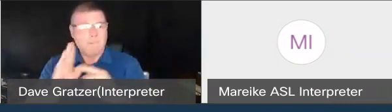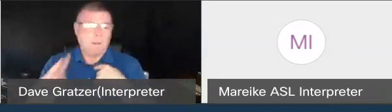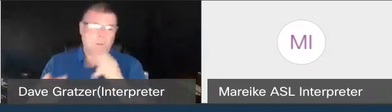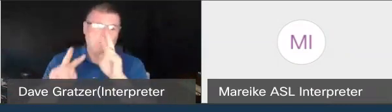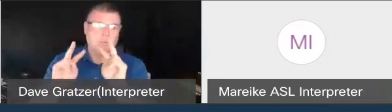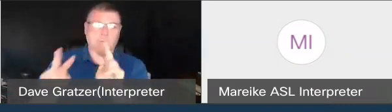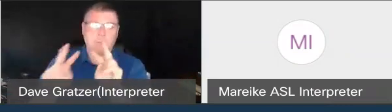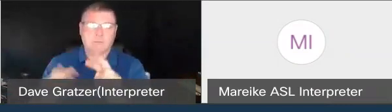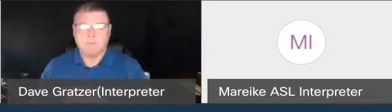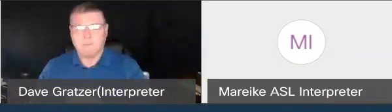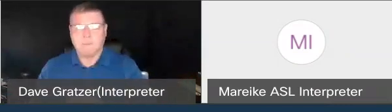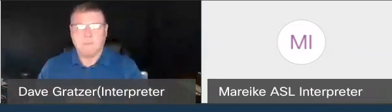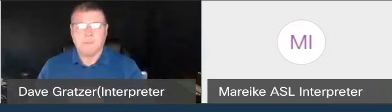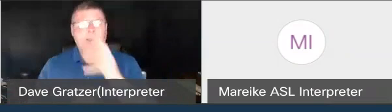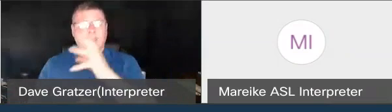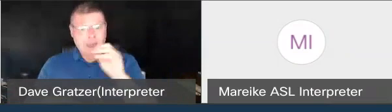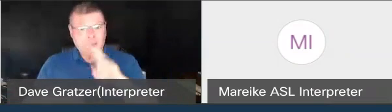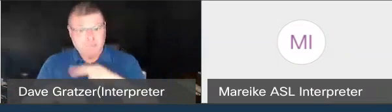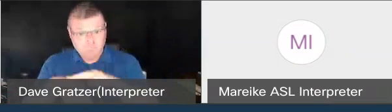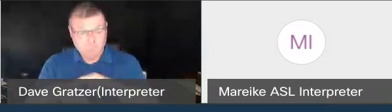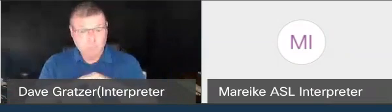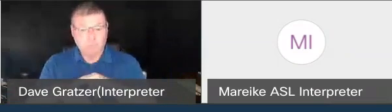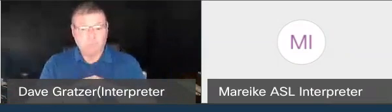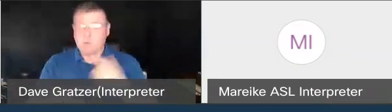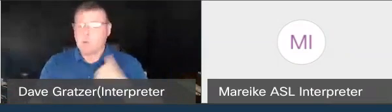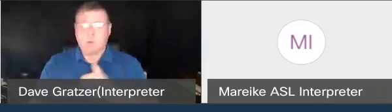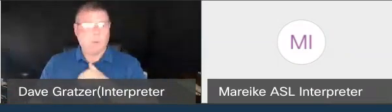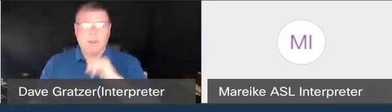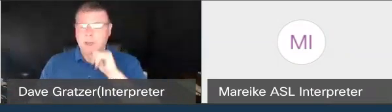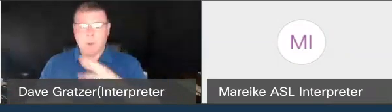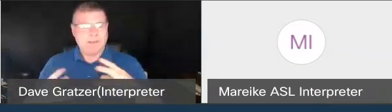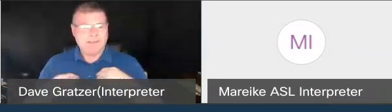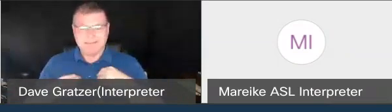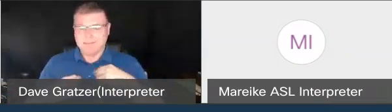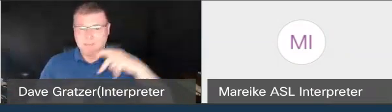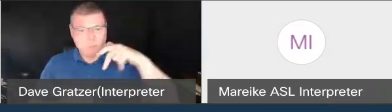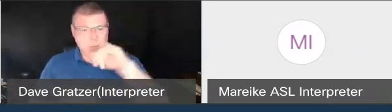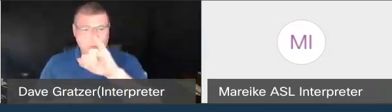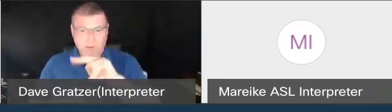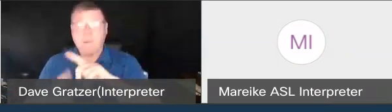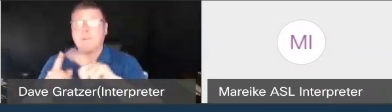Uh, and, of course, we would--you know, we don't take walk-ins right now, but some programs do that as well.